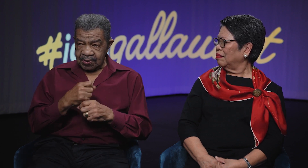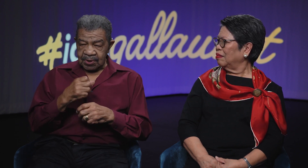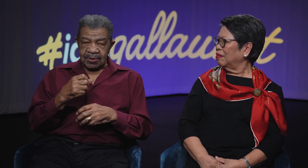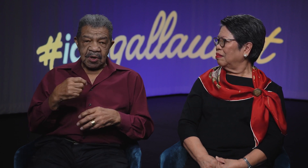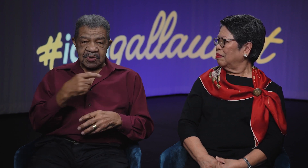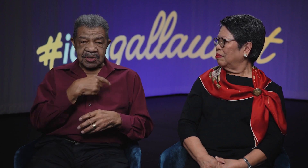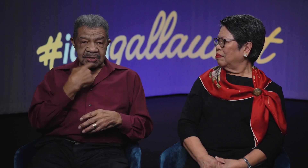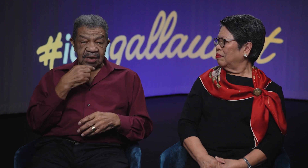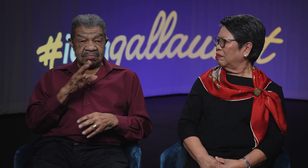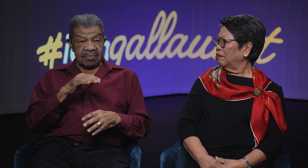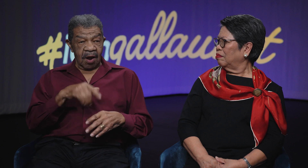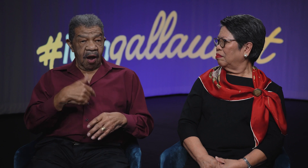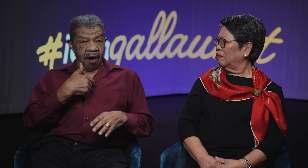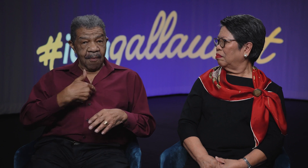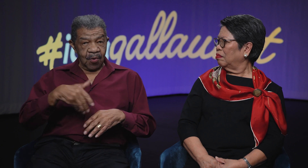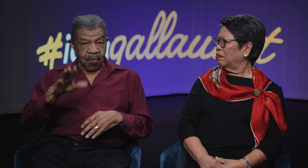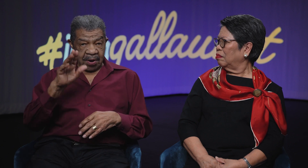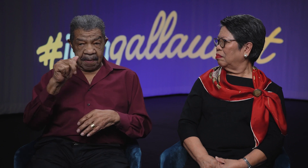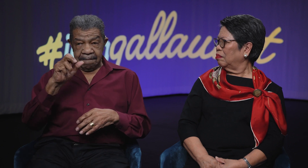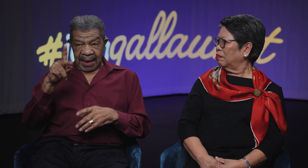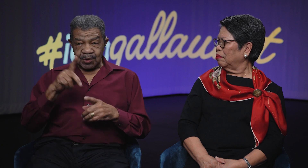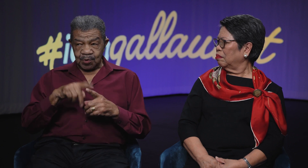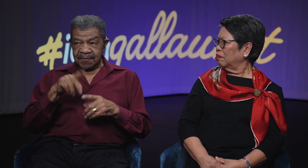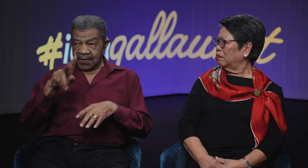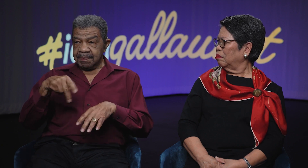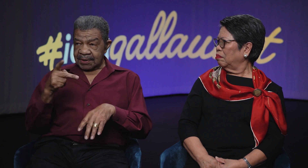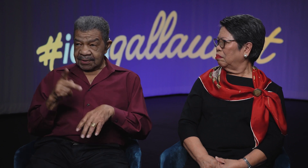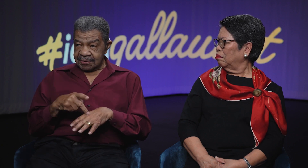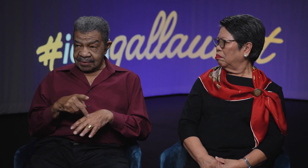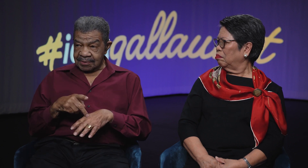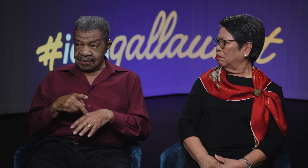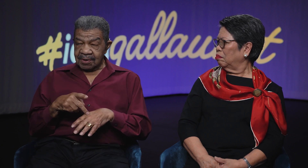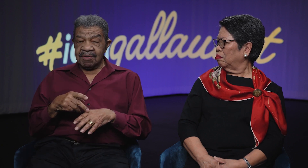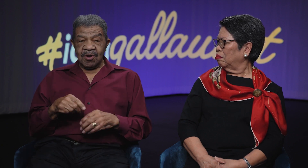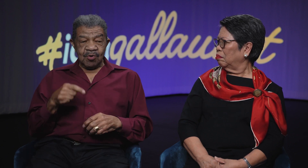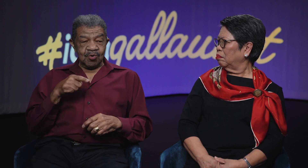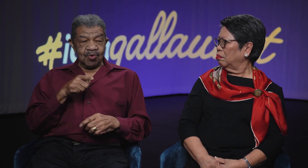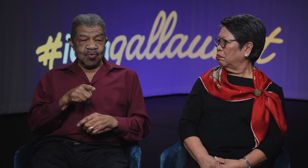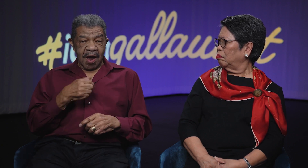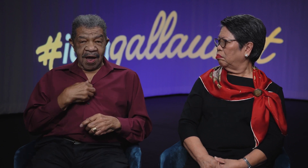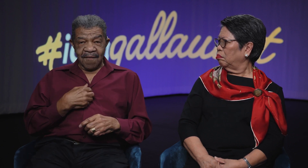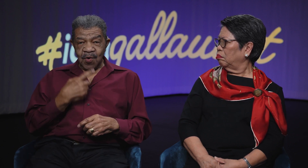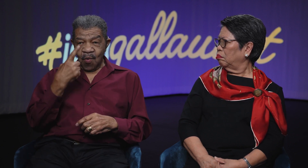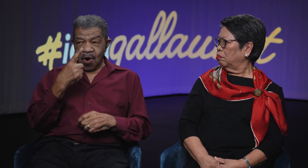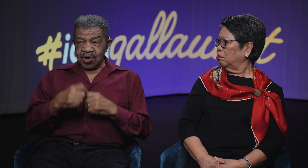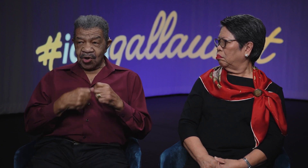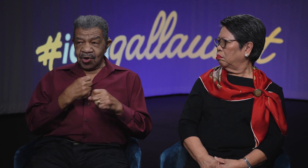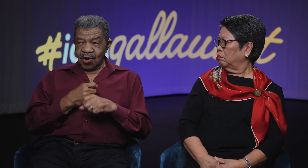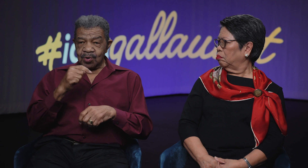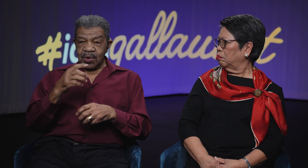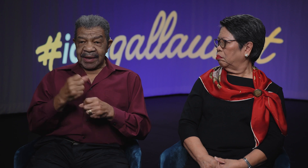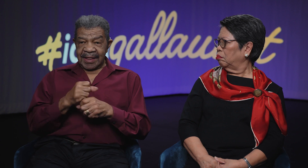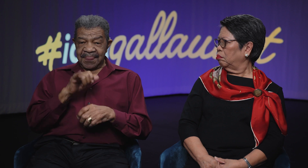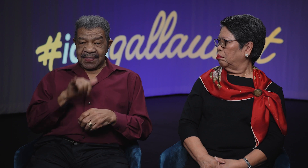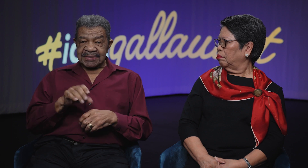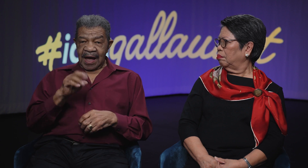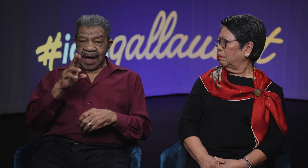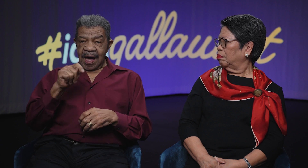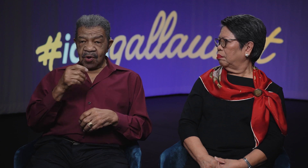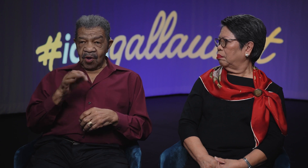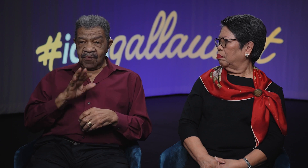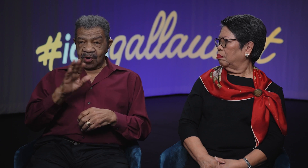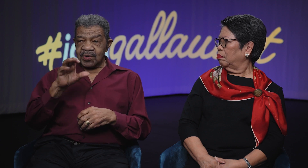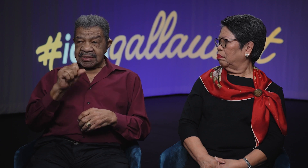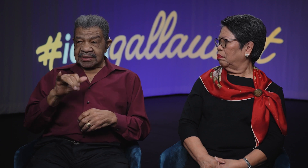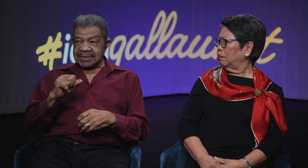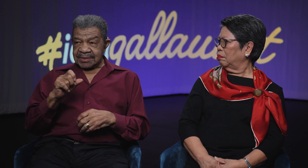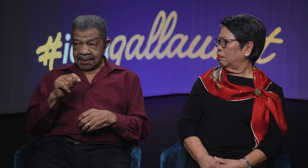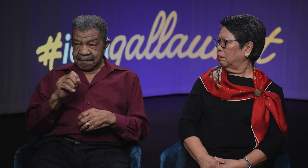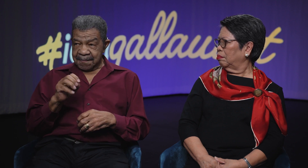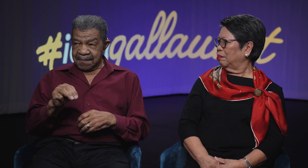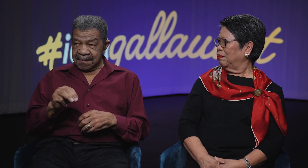She said, ‘I’m going back to the Philippines. You have one year to get this out of your system.’